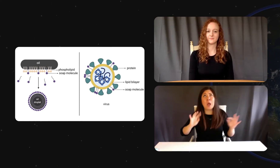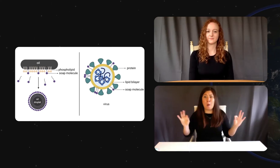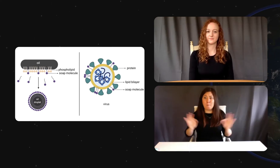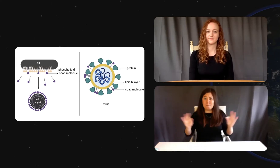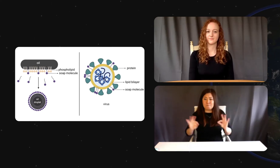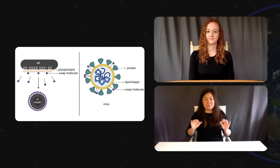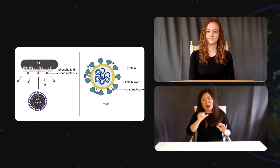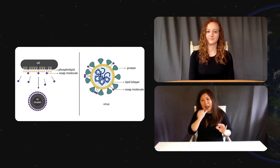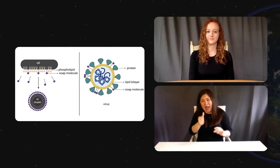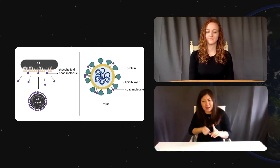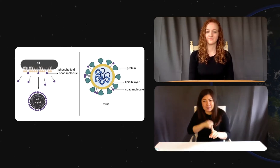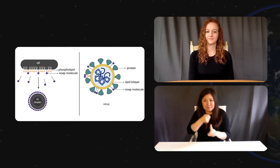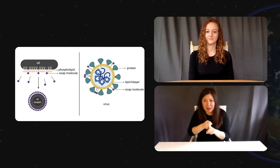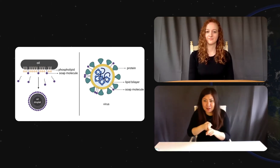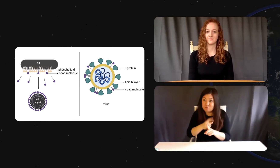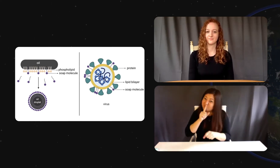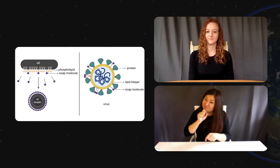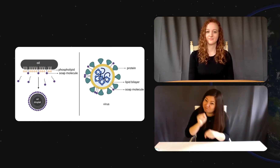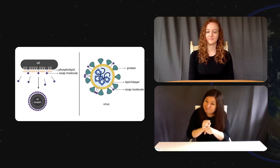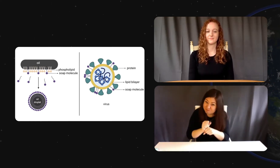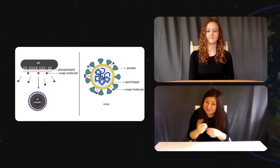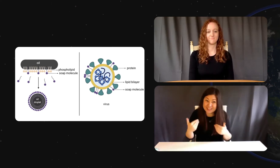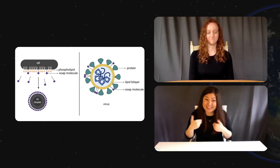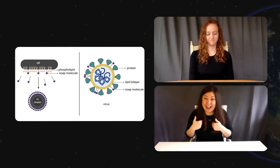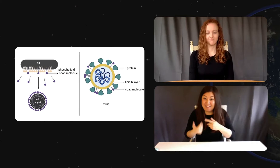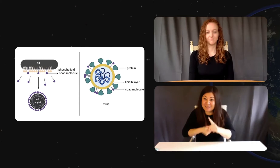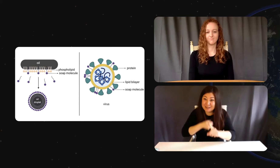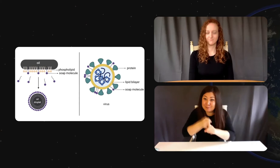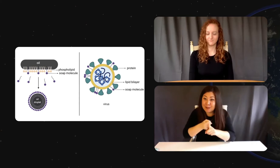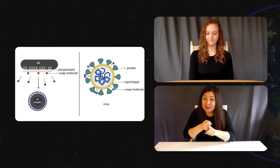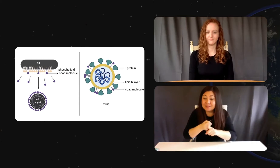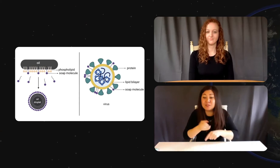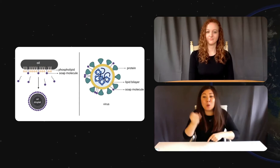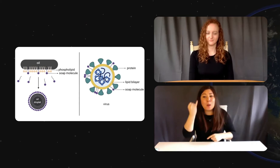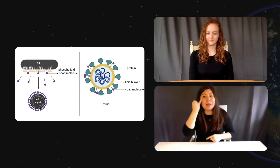You may sit back and think you don't have an impact on our earth, but you do.